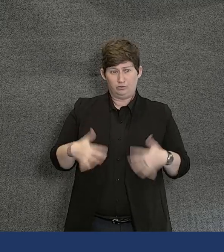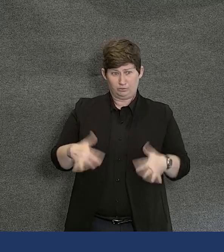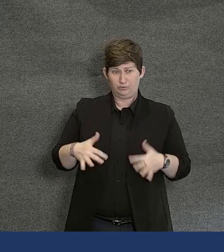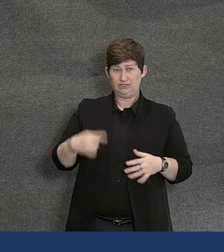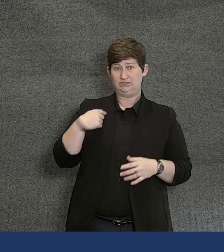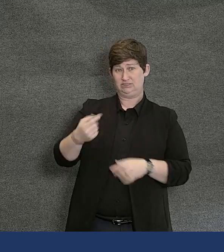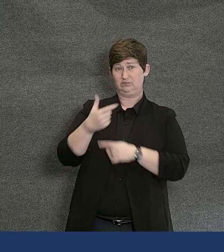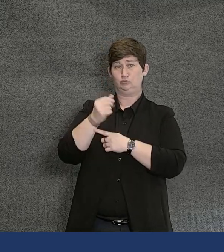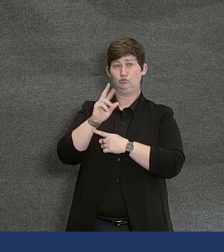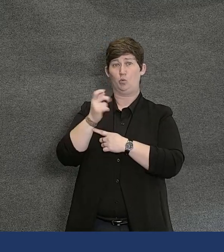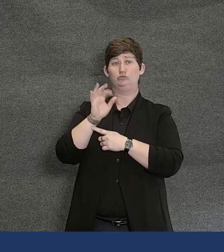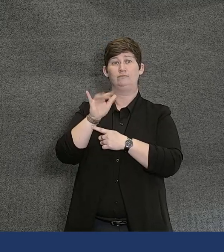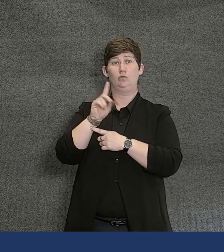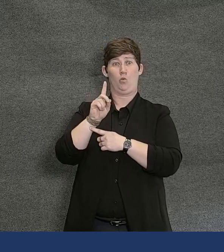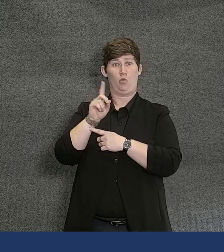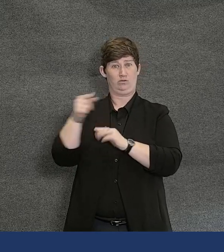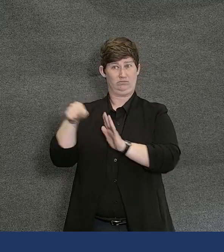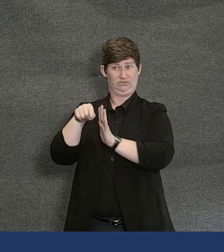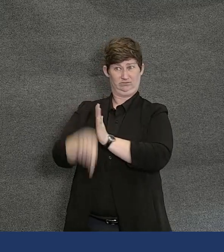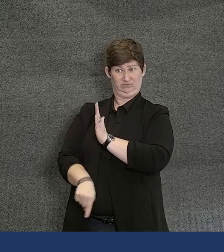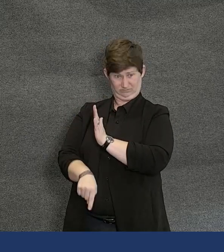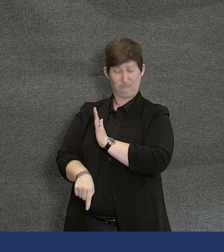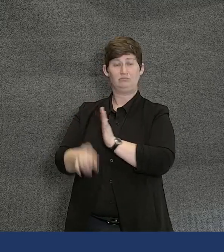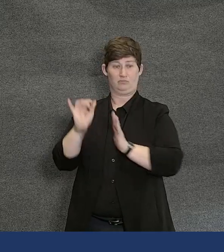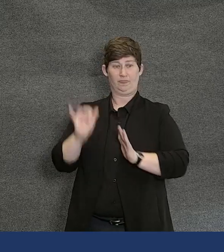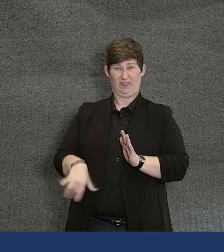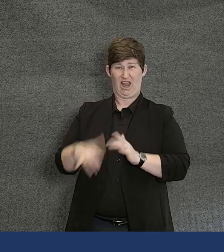and now we got another spike.